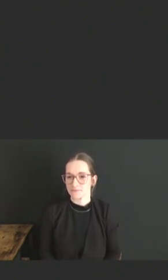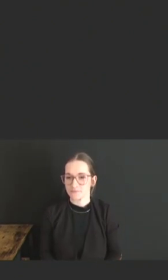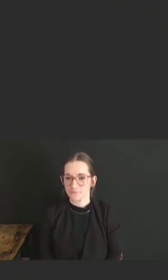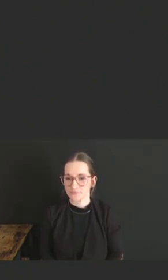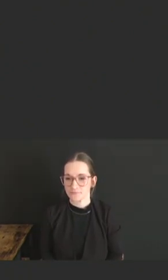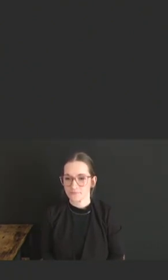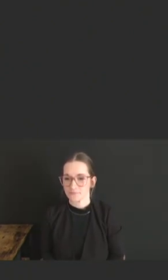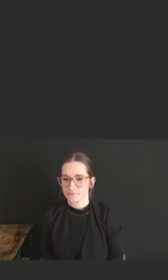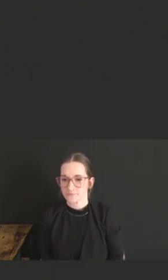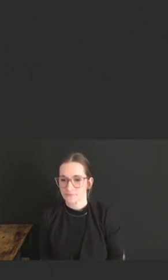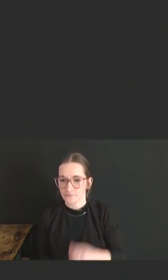Next slide, please.